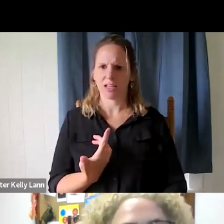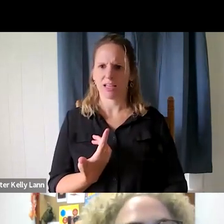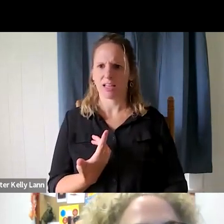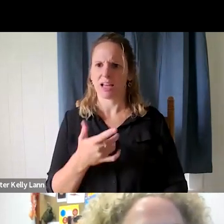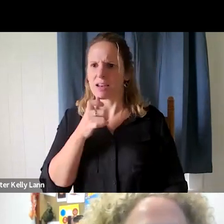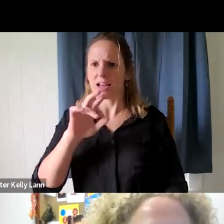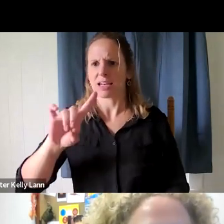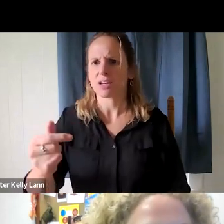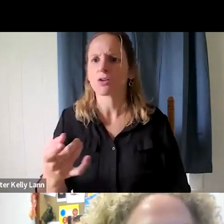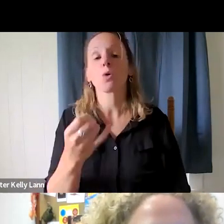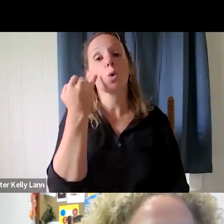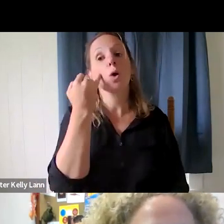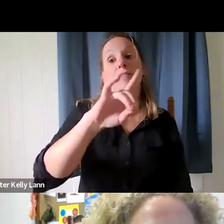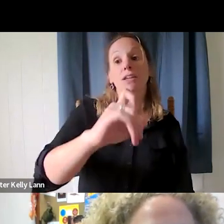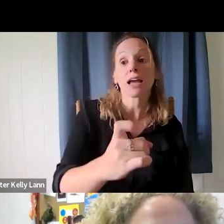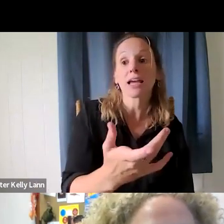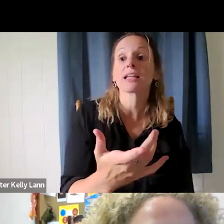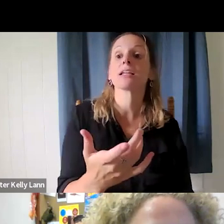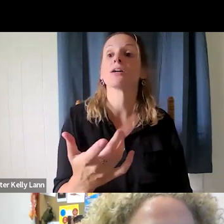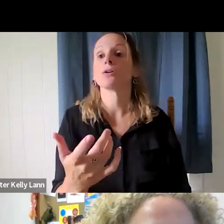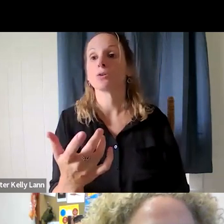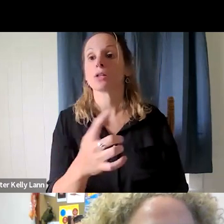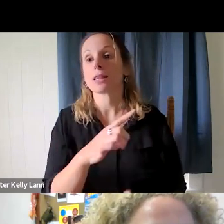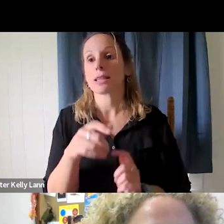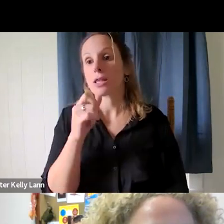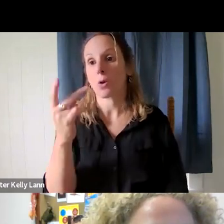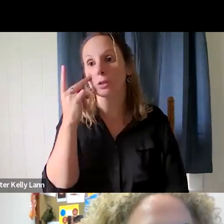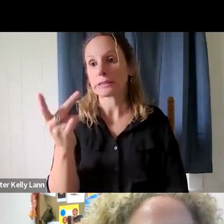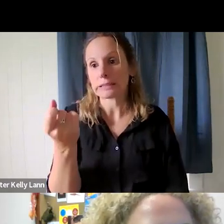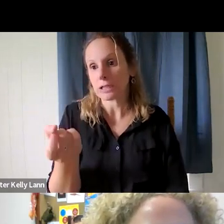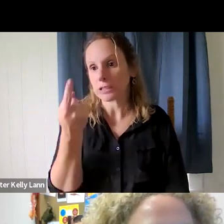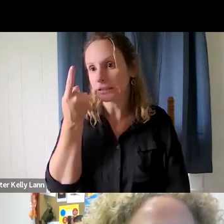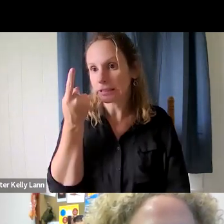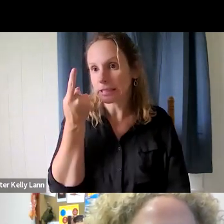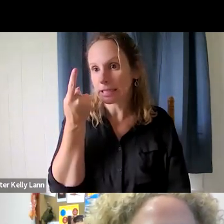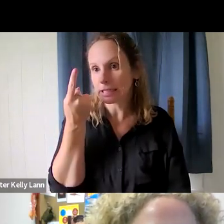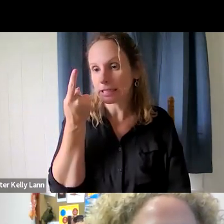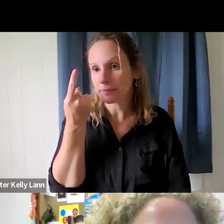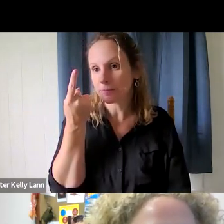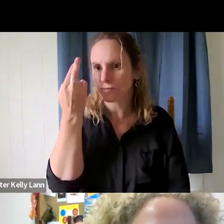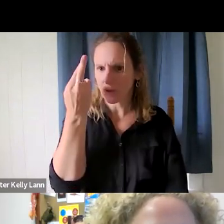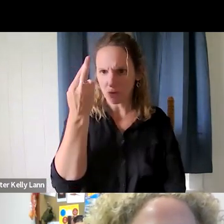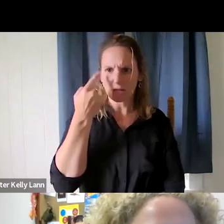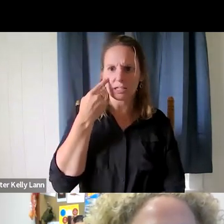or maybe they were diagnosed with a substance use disorder but they don't see the reasoning behind needing